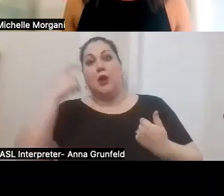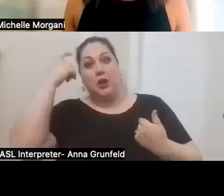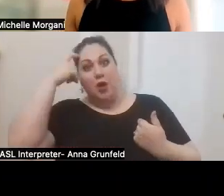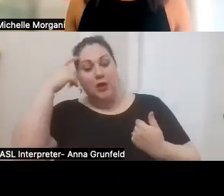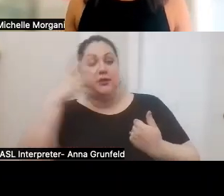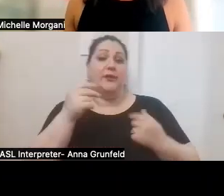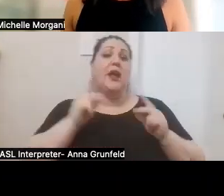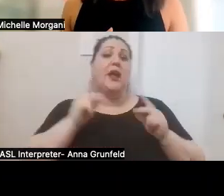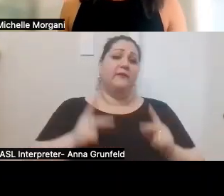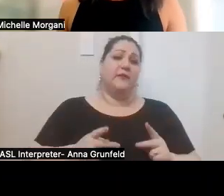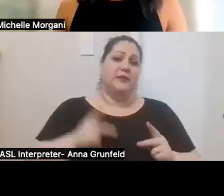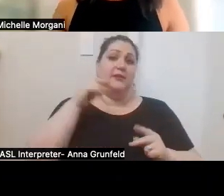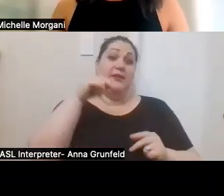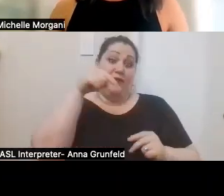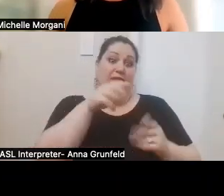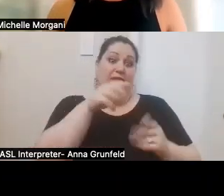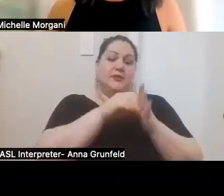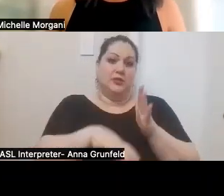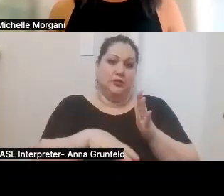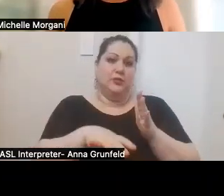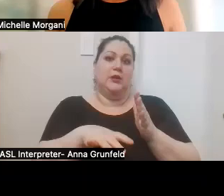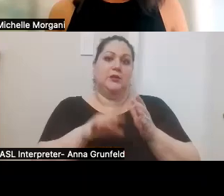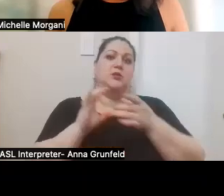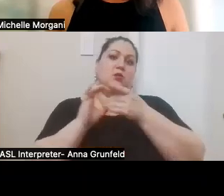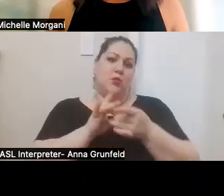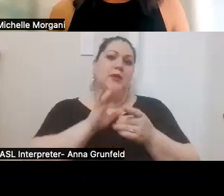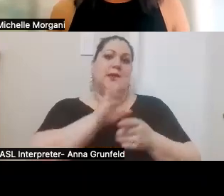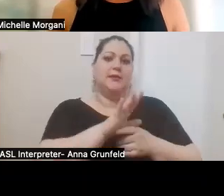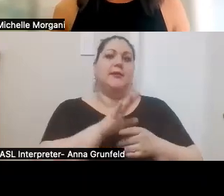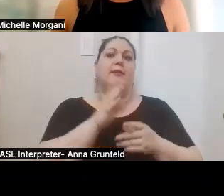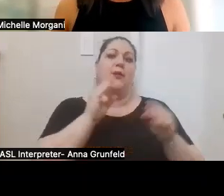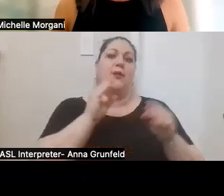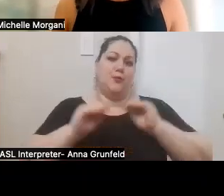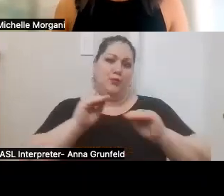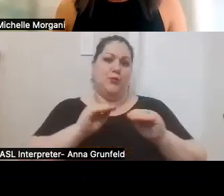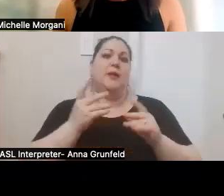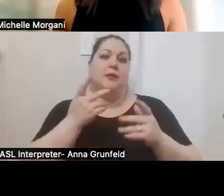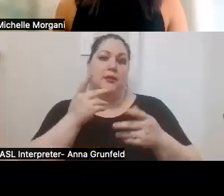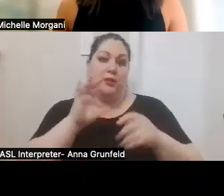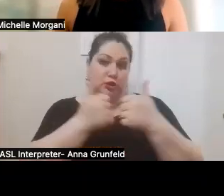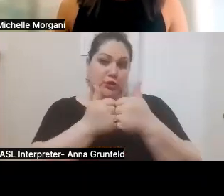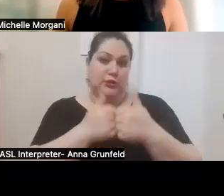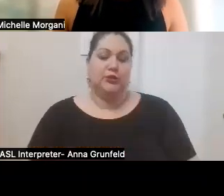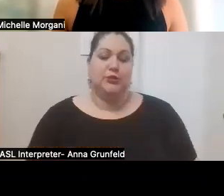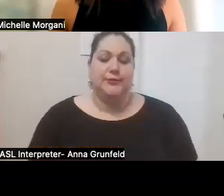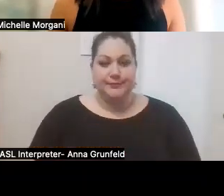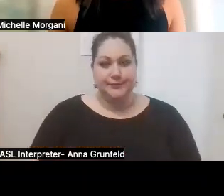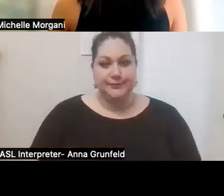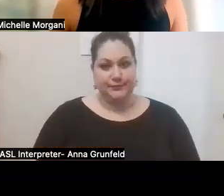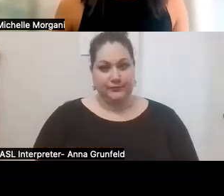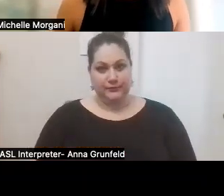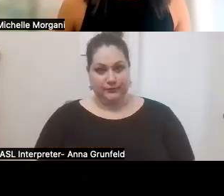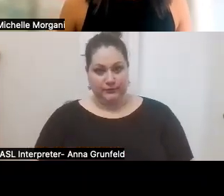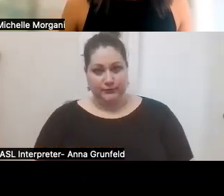student just due to some of their, their fine motor challenges as well. It's also important in this particular situation